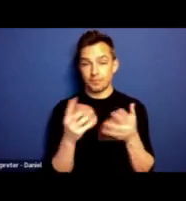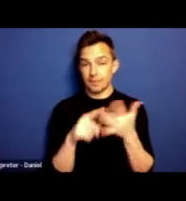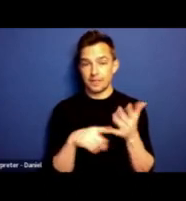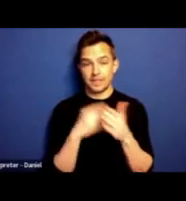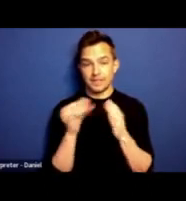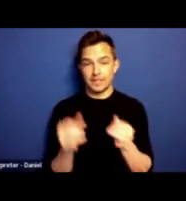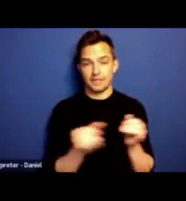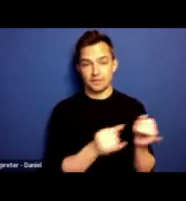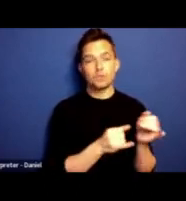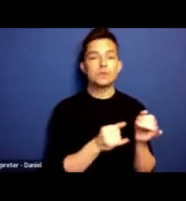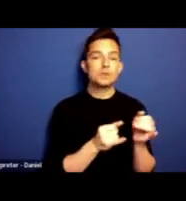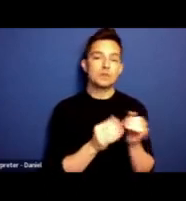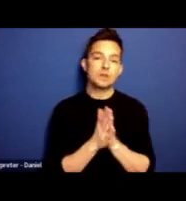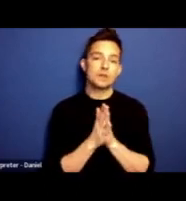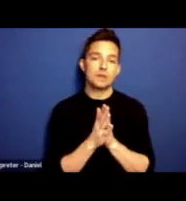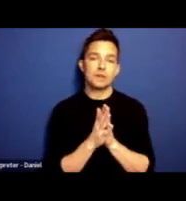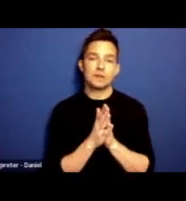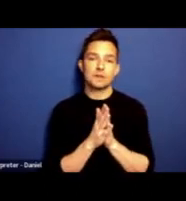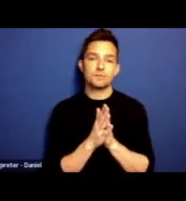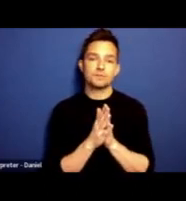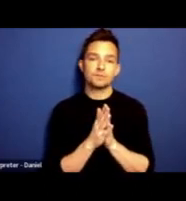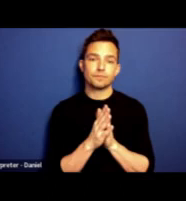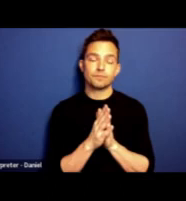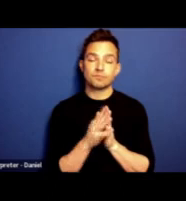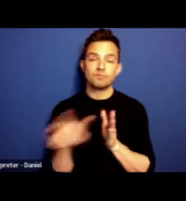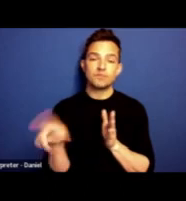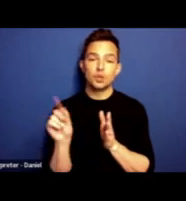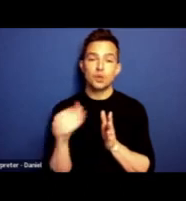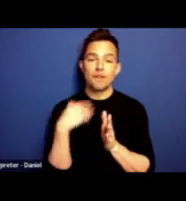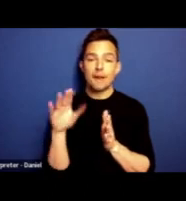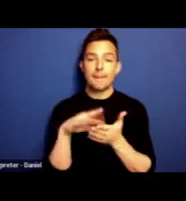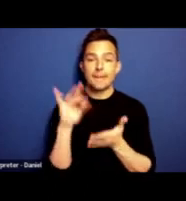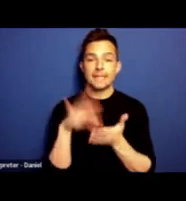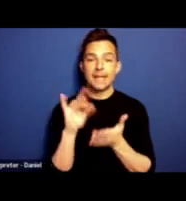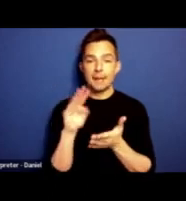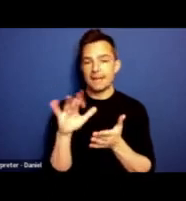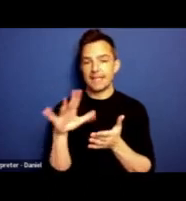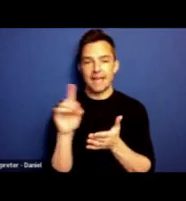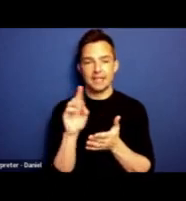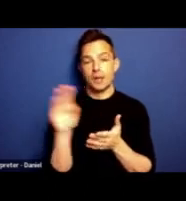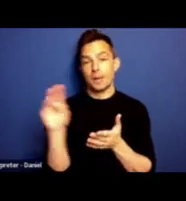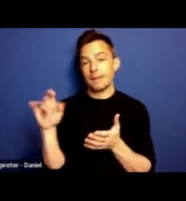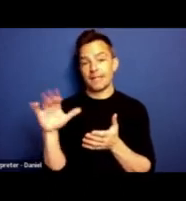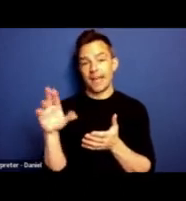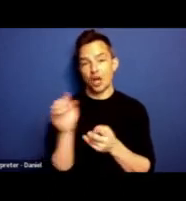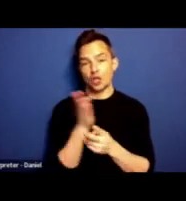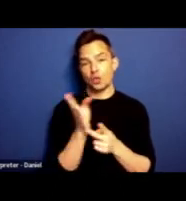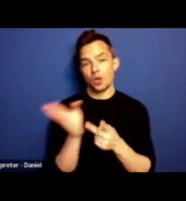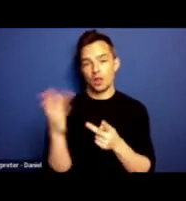who are do have Medicaid or are dual eligible Medicaid, Medicare, are receiving their